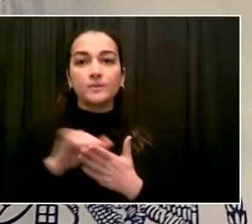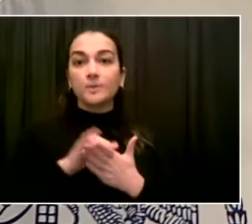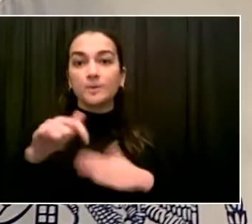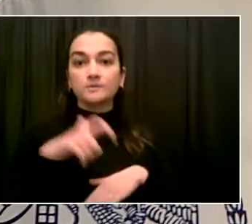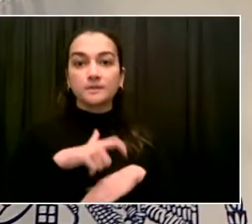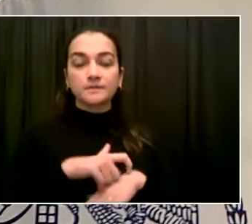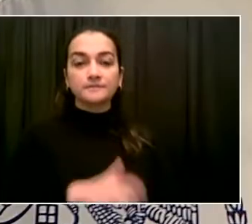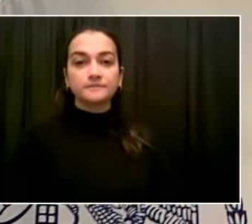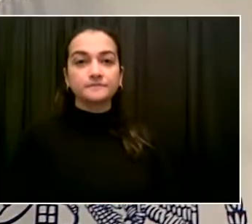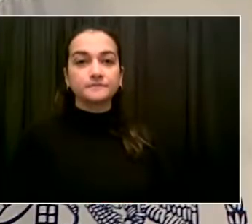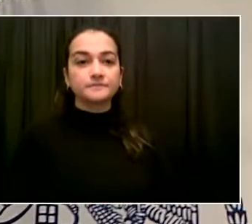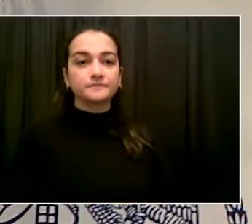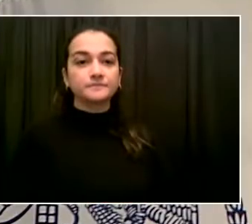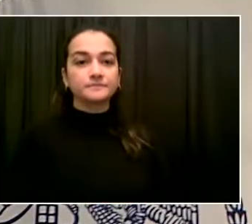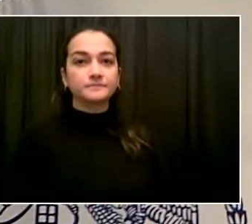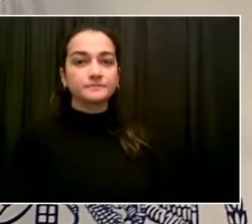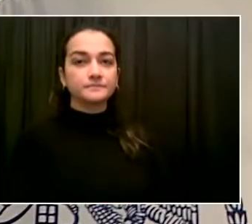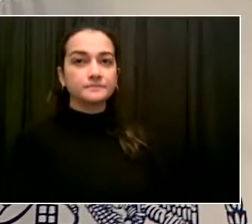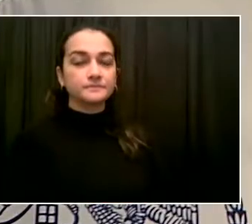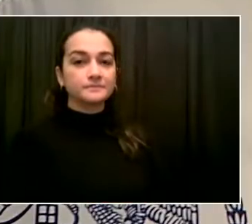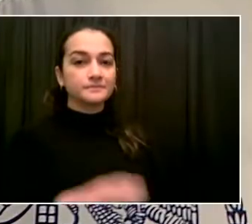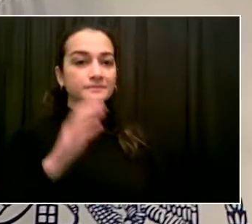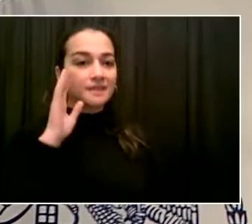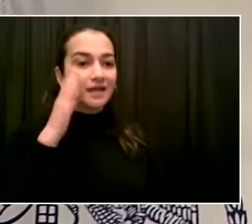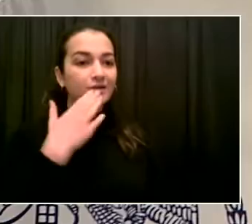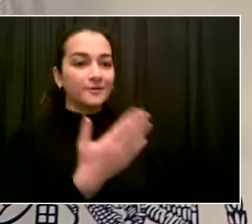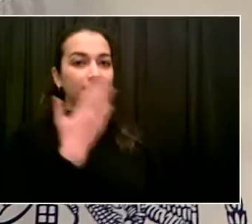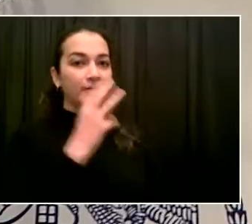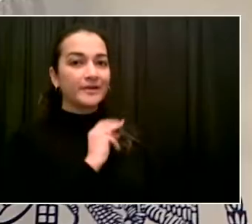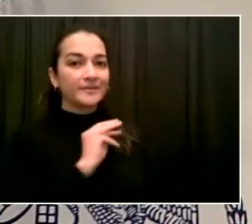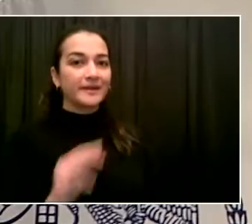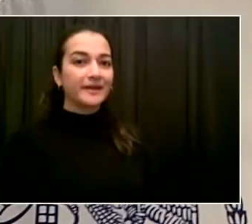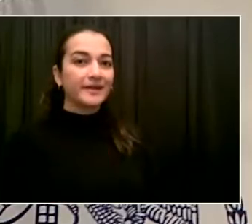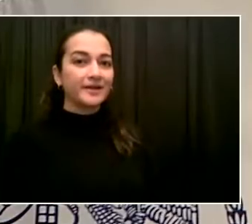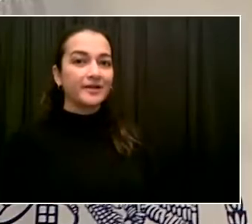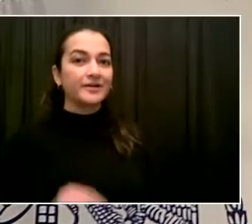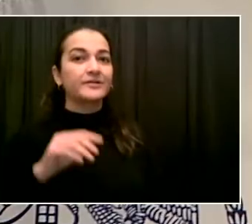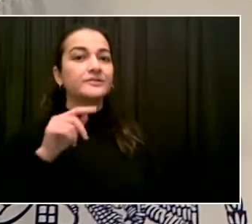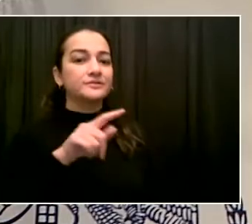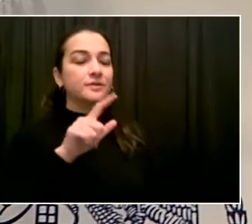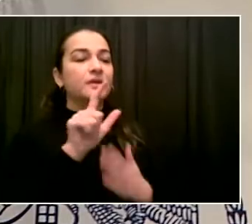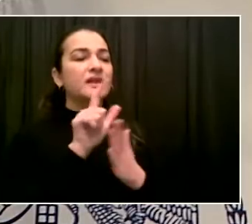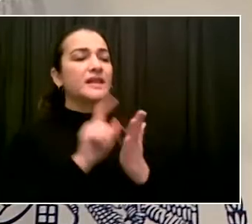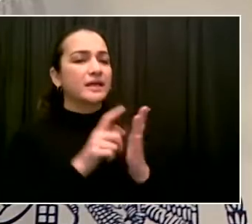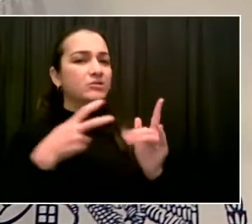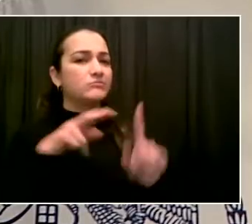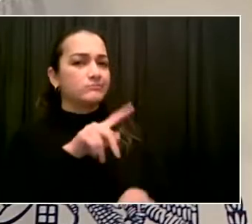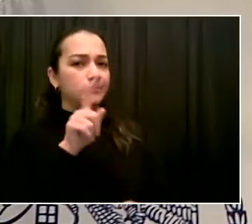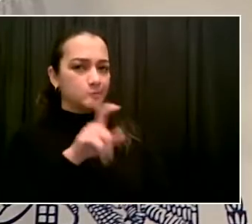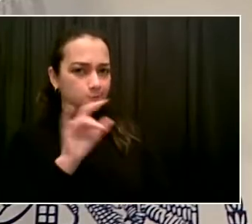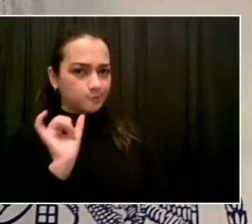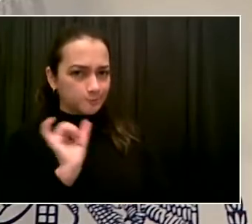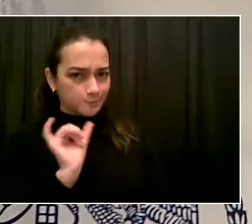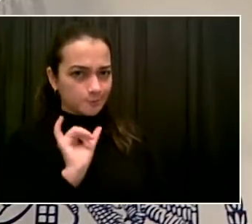EMMA WITH THE NEW YORK TIMES. >Re> poerrt: GOOD MORNING MR. MAYOR.